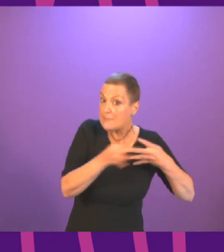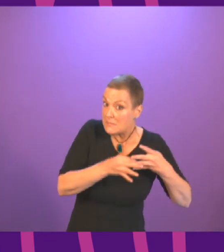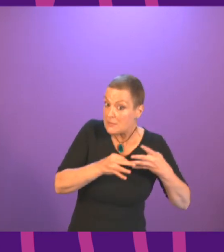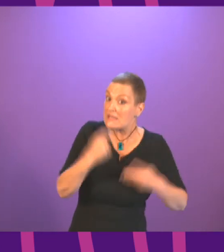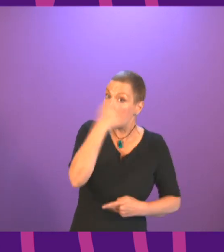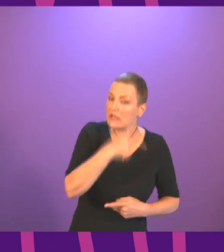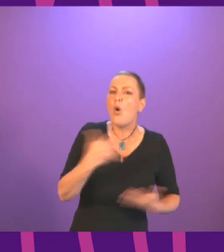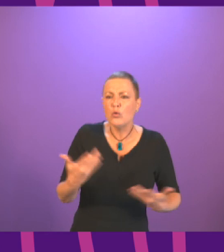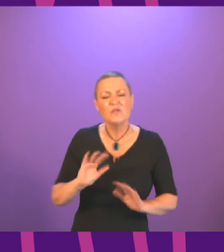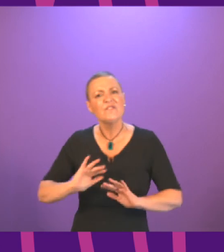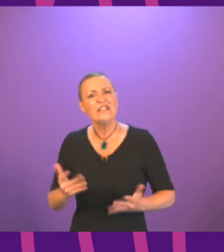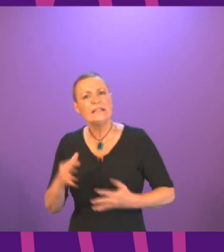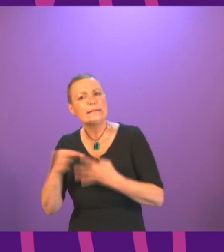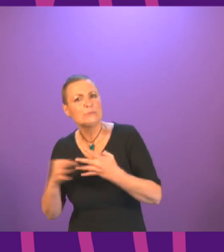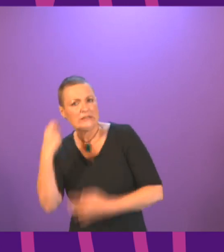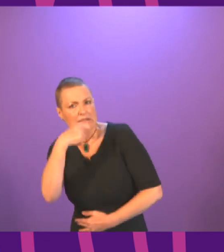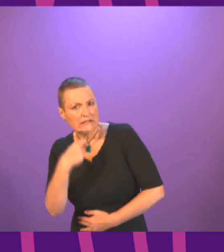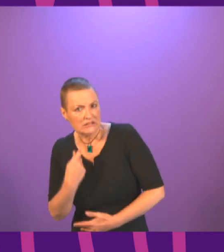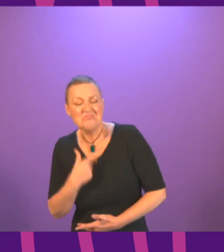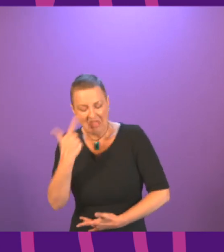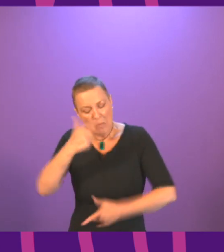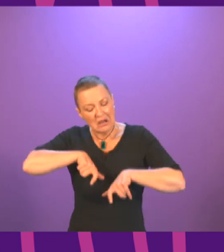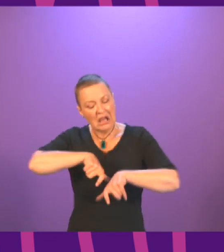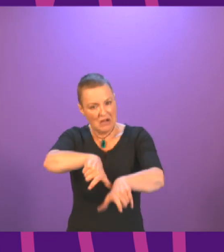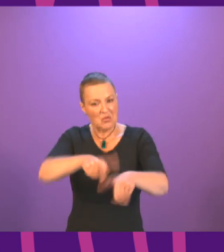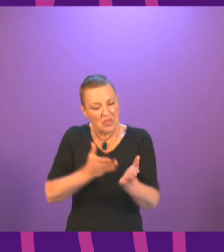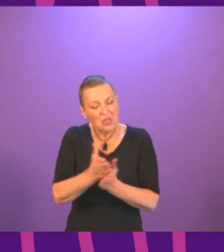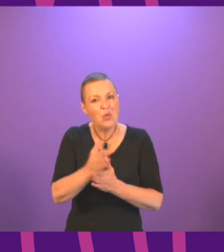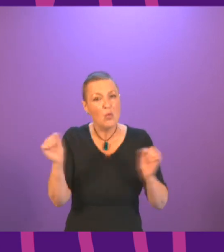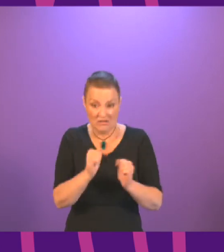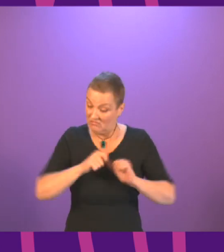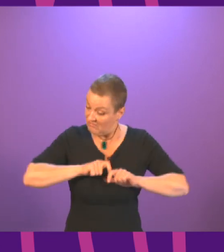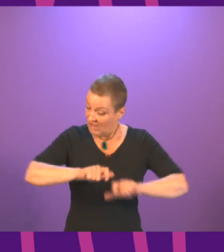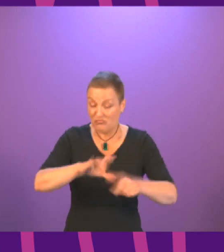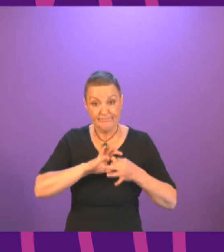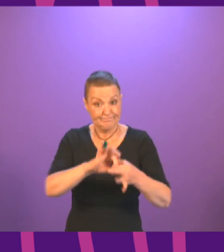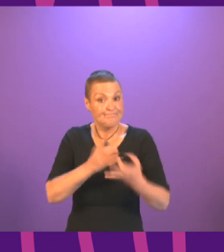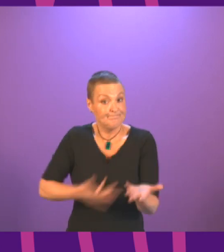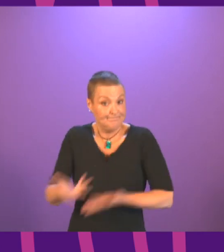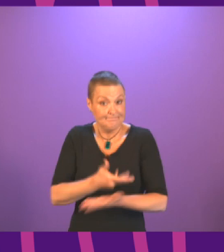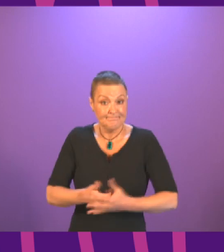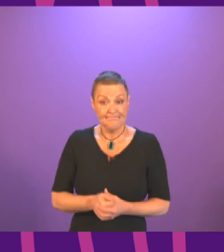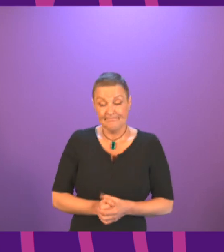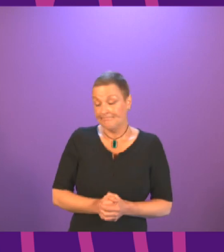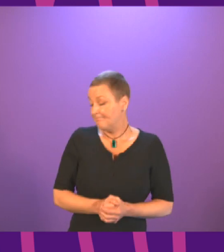could support the industry through the oncoming winter period. We will continue to engage with the sector.